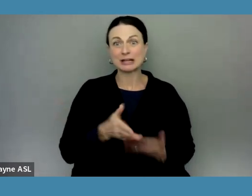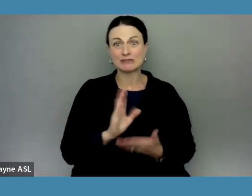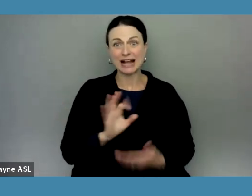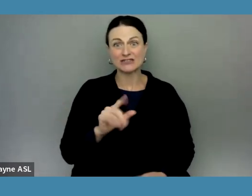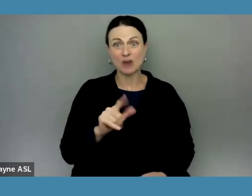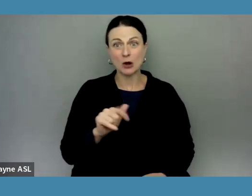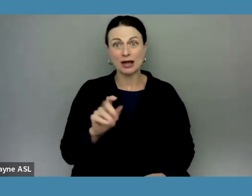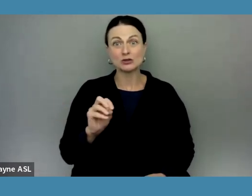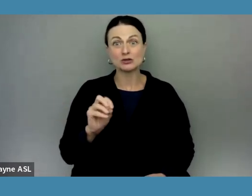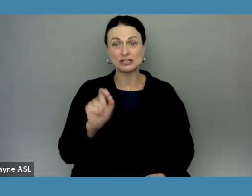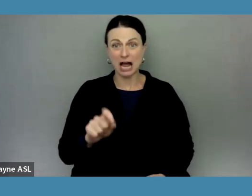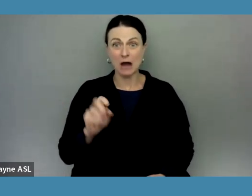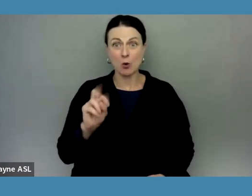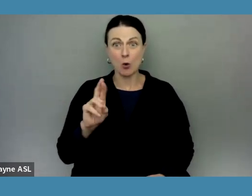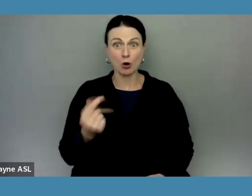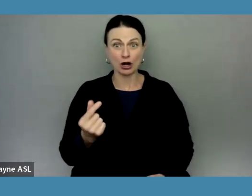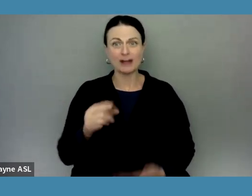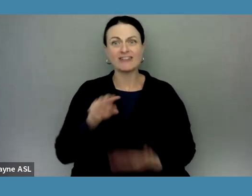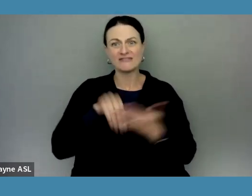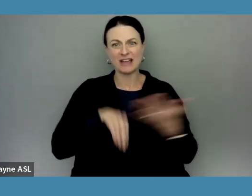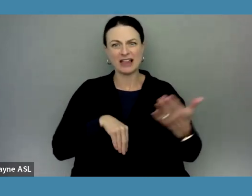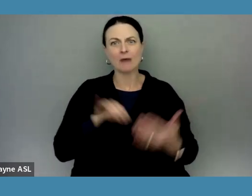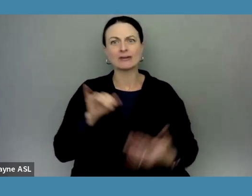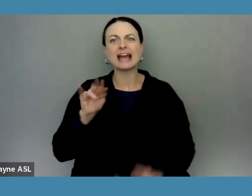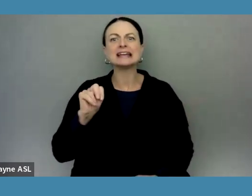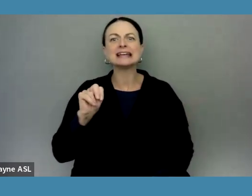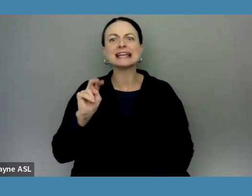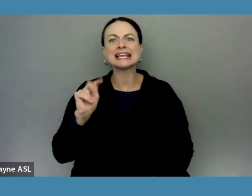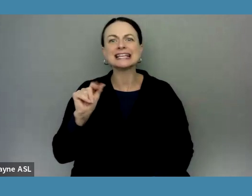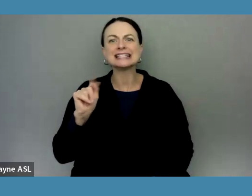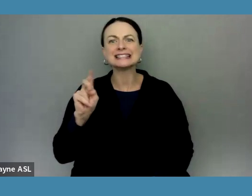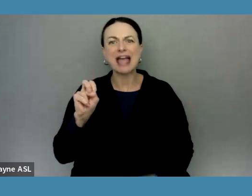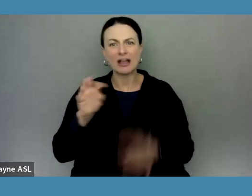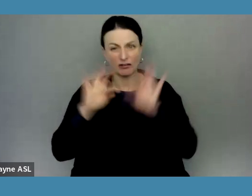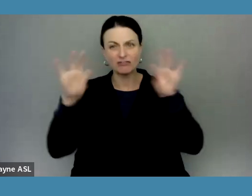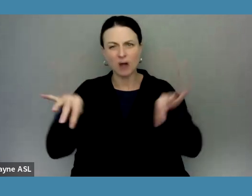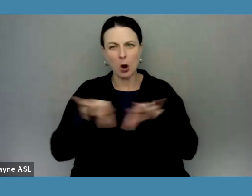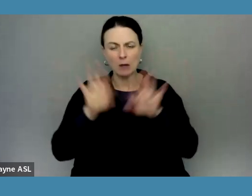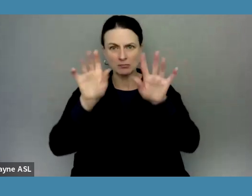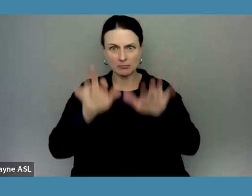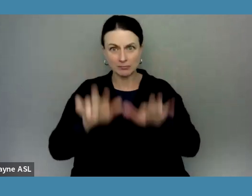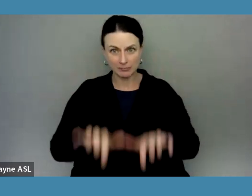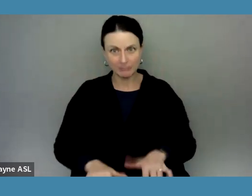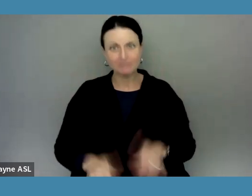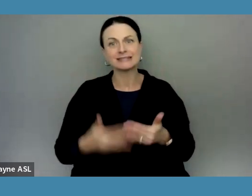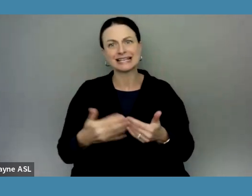to fill out an online intake form if that is the easiest way for you to contact us.